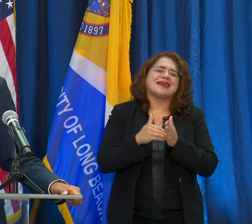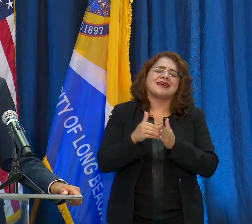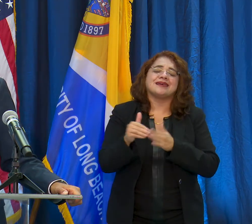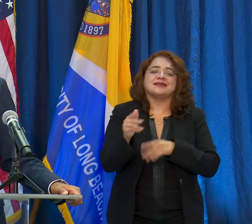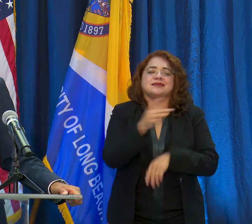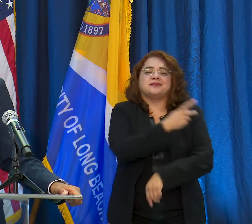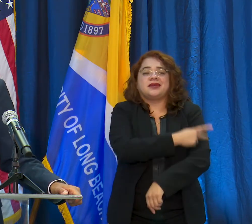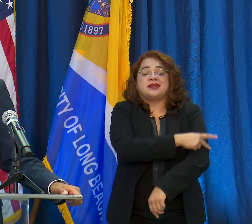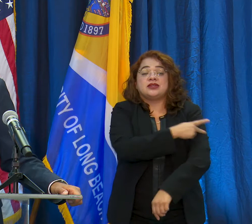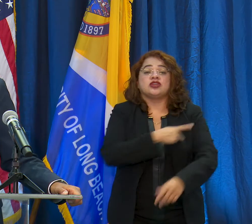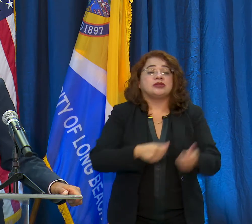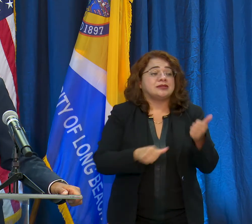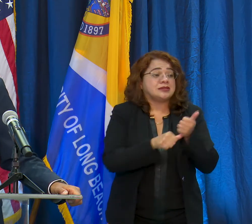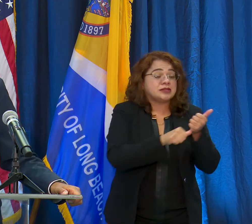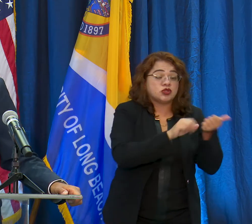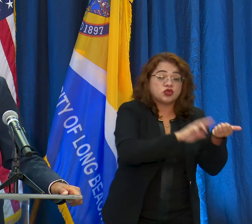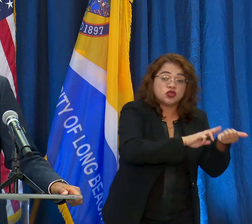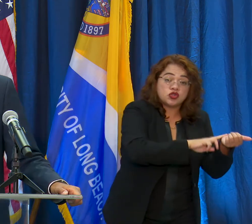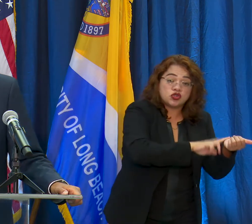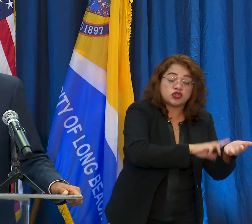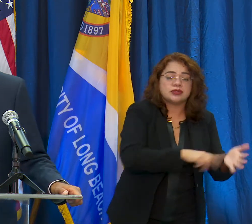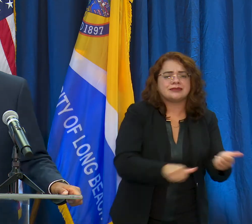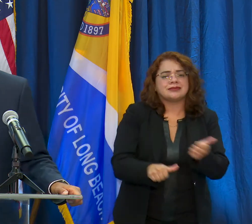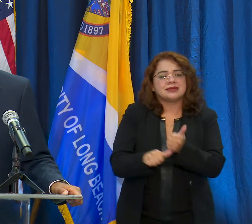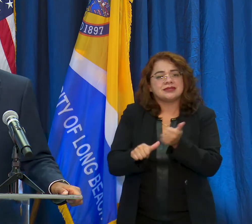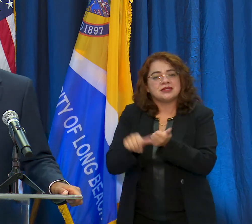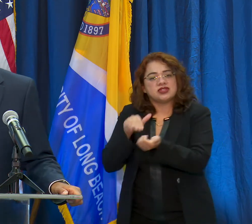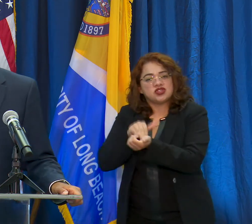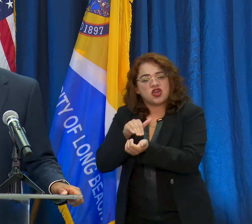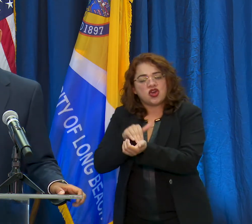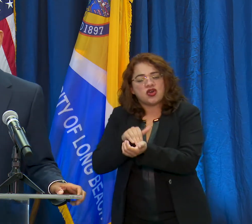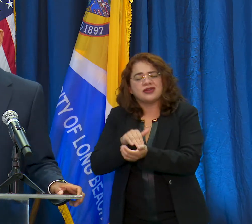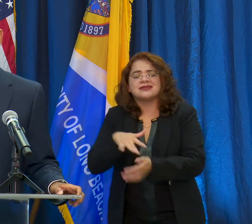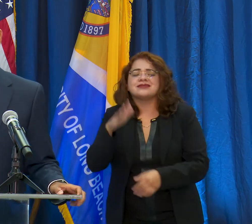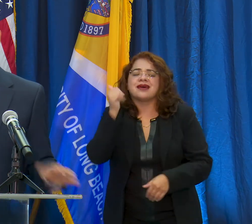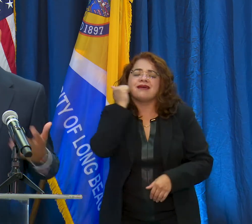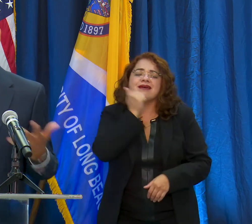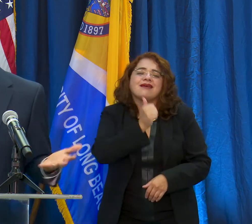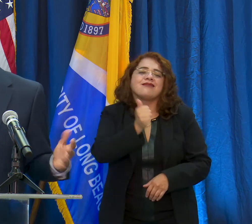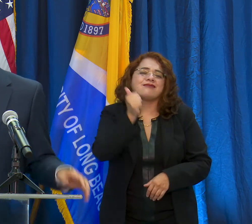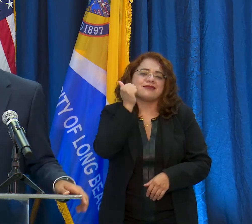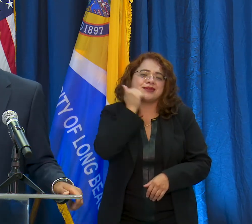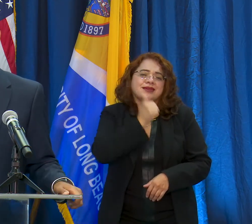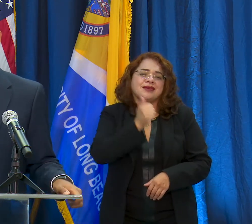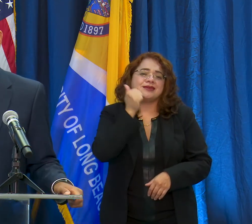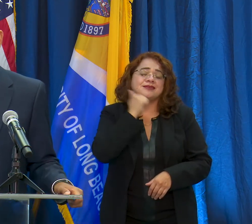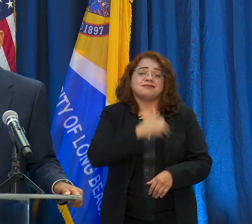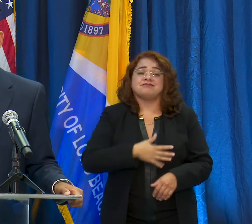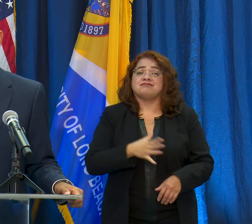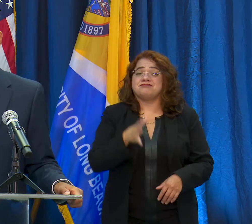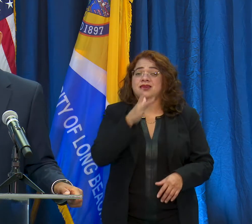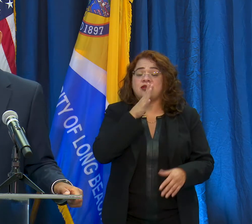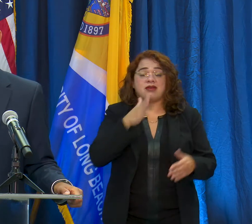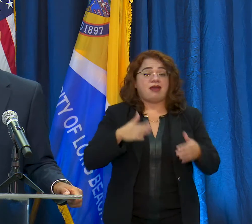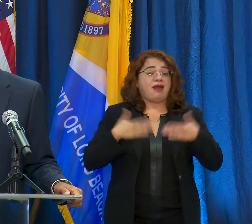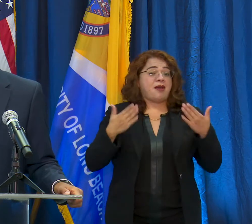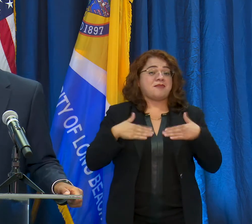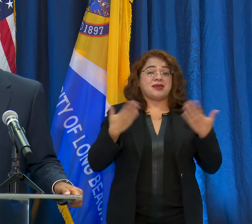and doctors who she assisted every single day. She fortunately lived a very happy and joyous life. She was a happy person.